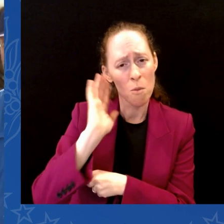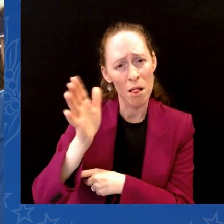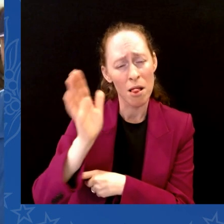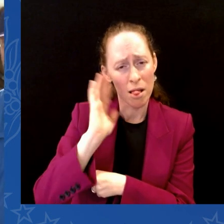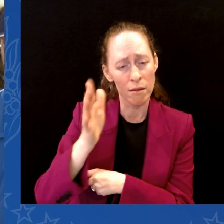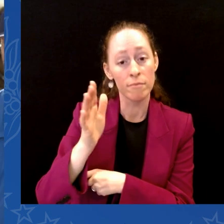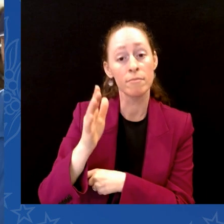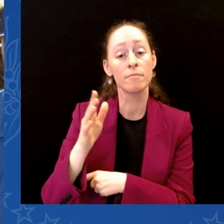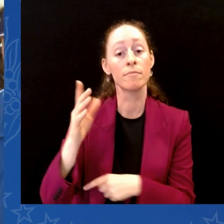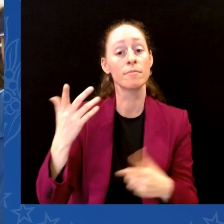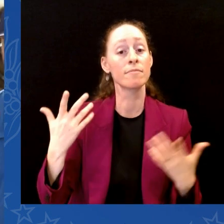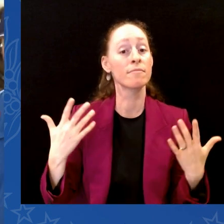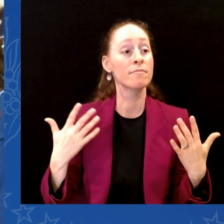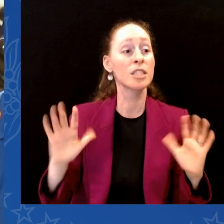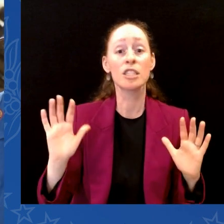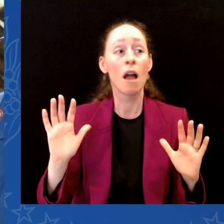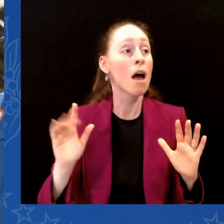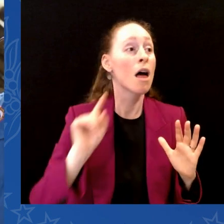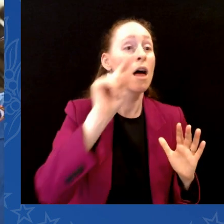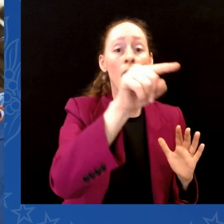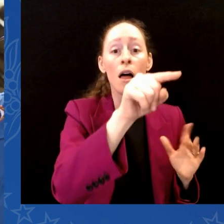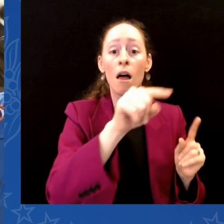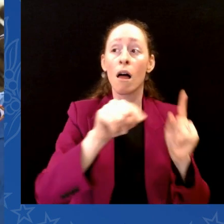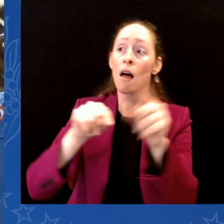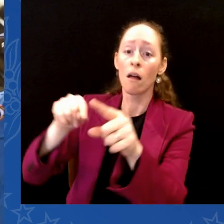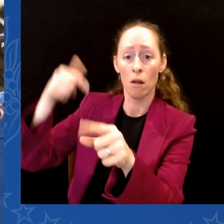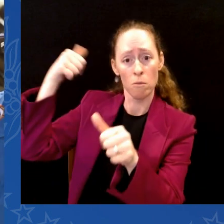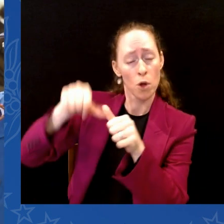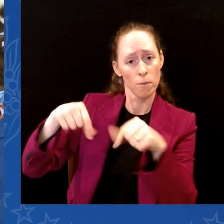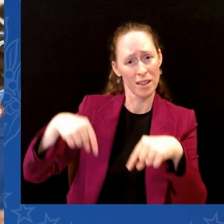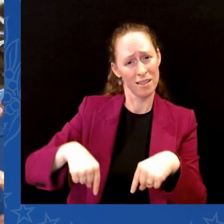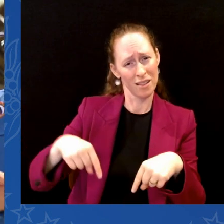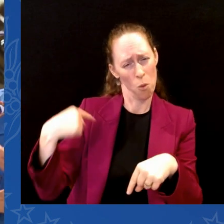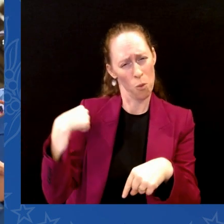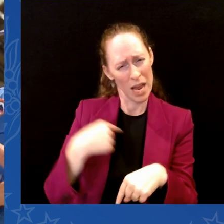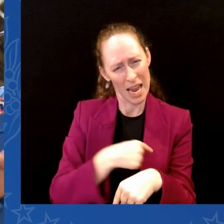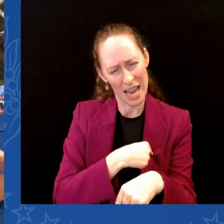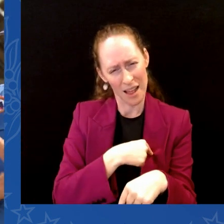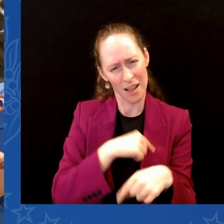this is the United States of America. We're all in this together. Thank you.